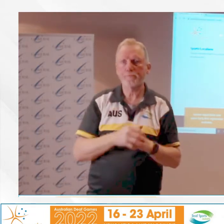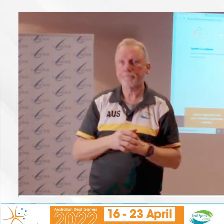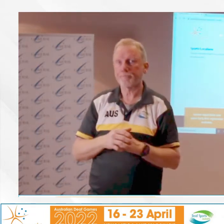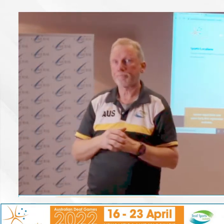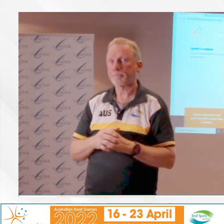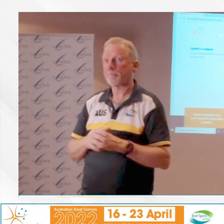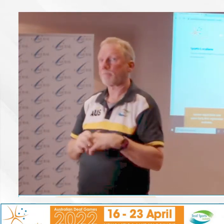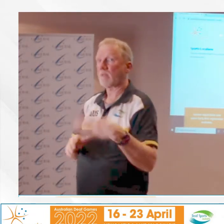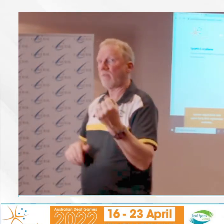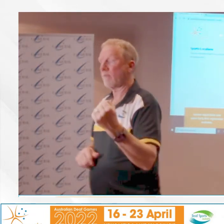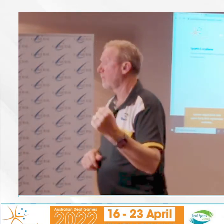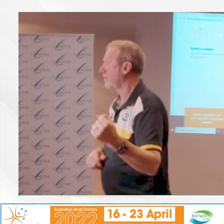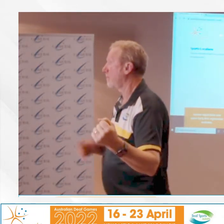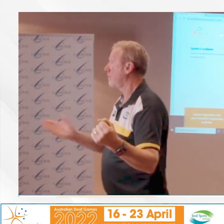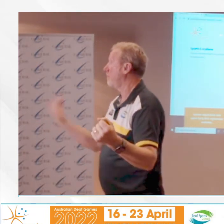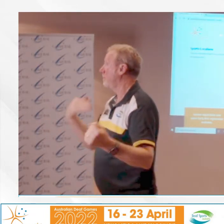and uh with football being outdoors